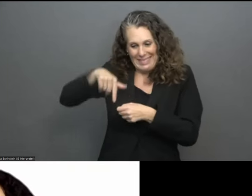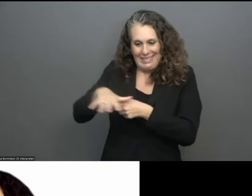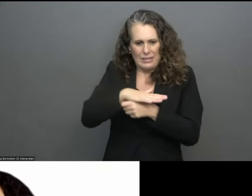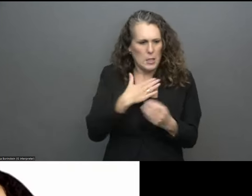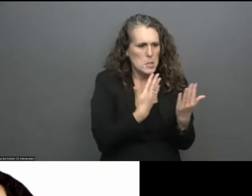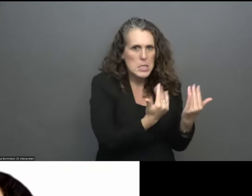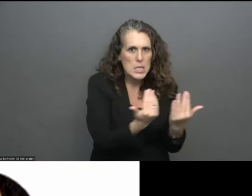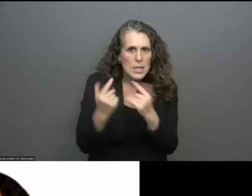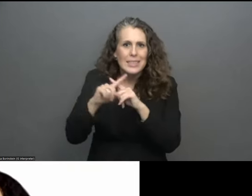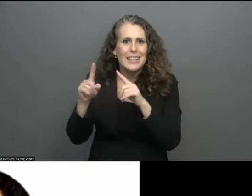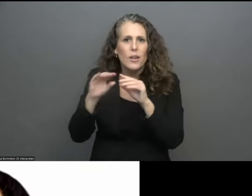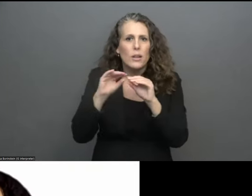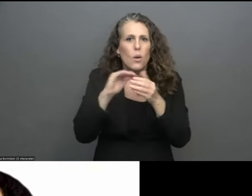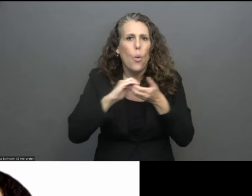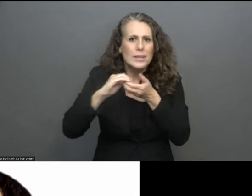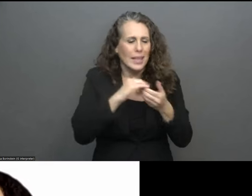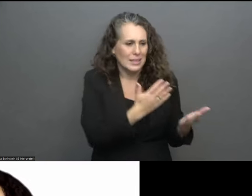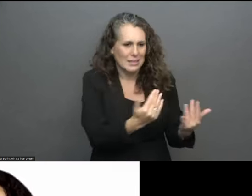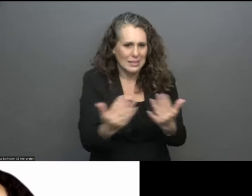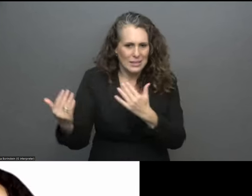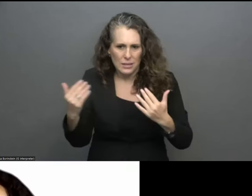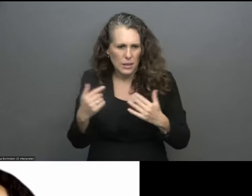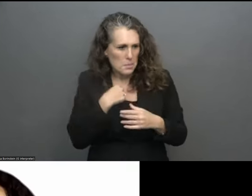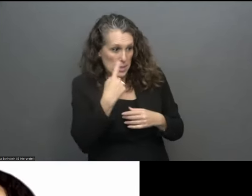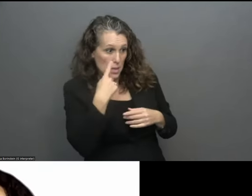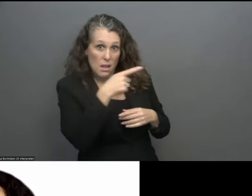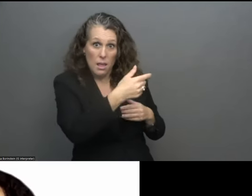you need to see what the benchmark 11:05:25 looks like in your local context